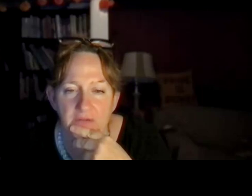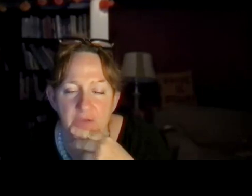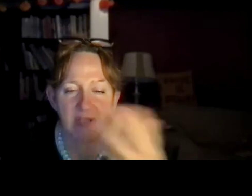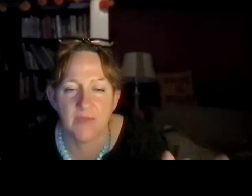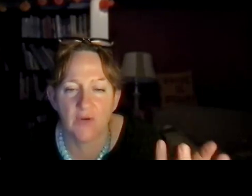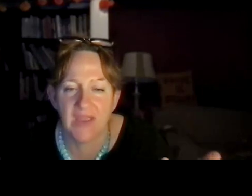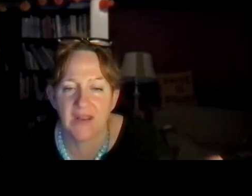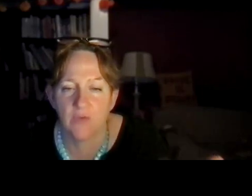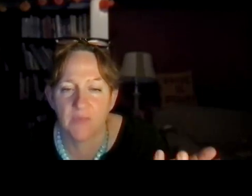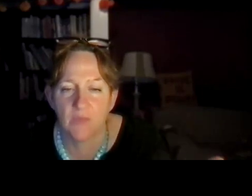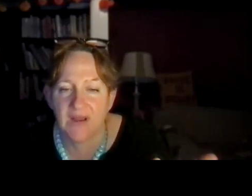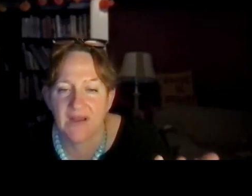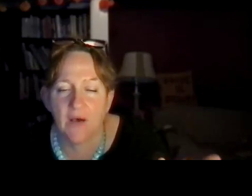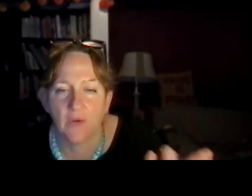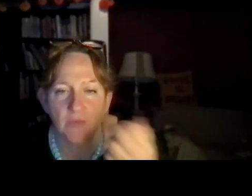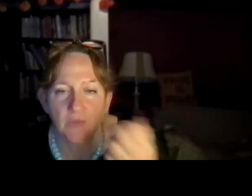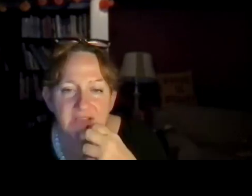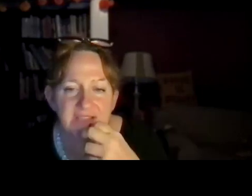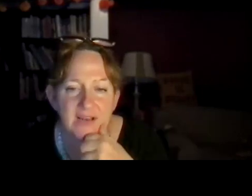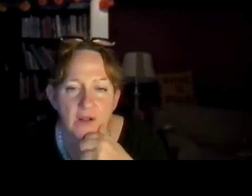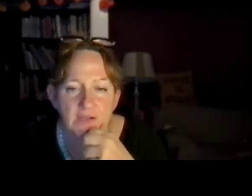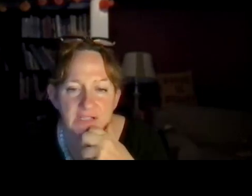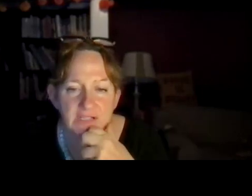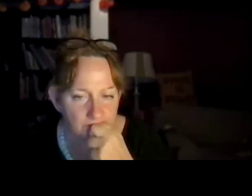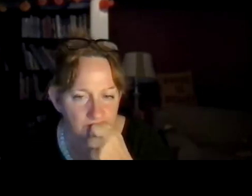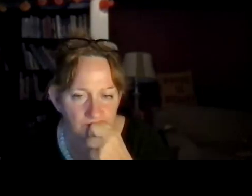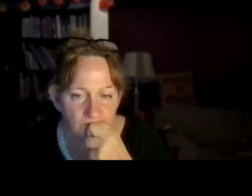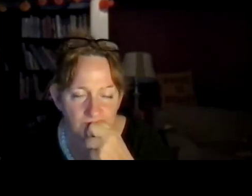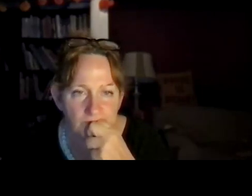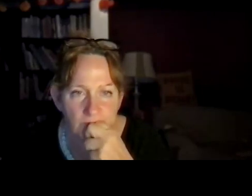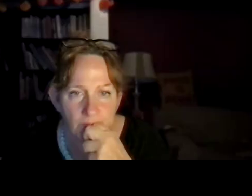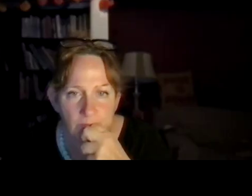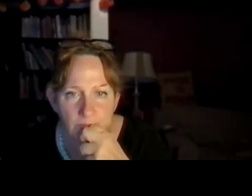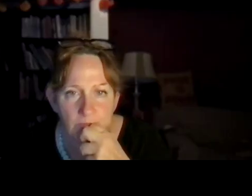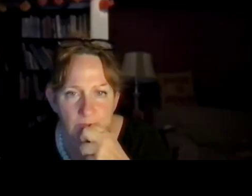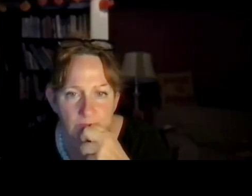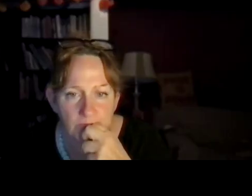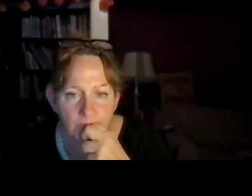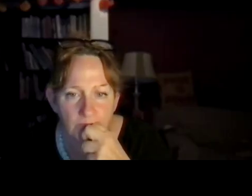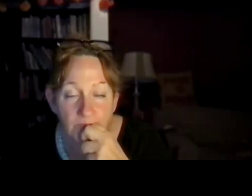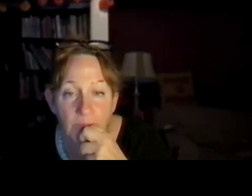Meriah: to be communicating with me right now in this technology. iPhone: Well, like you.